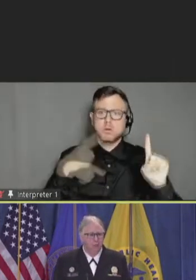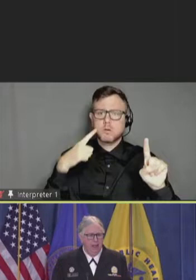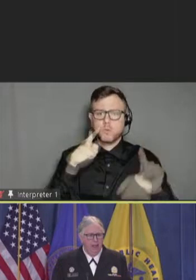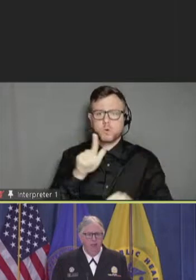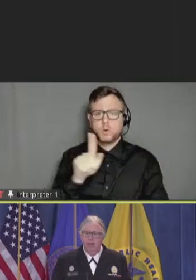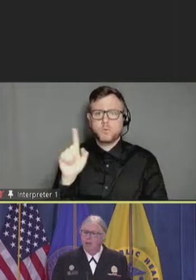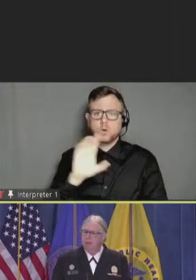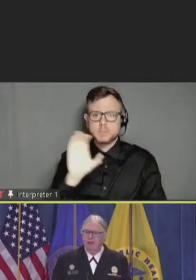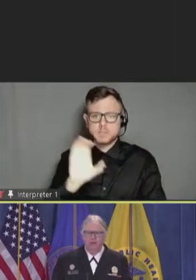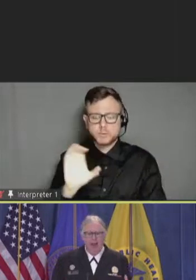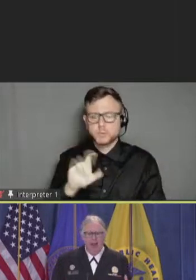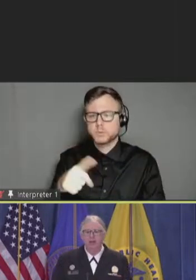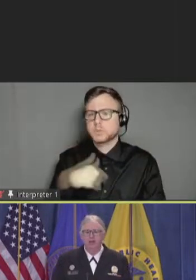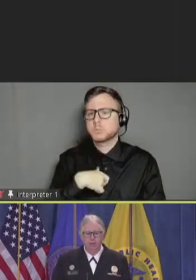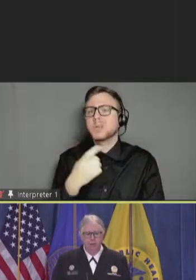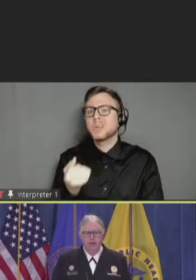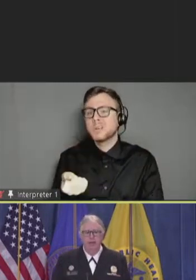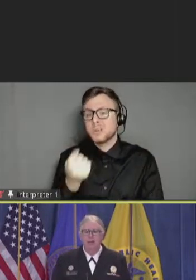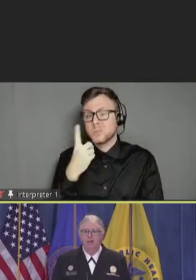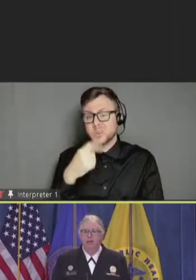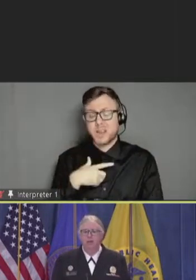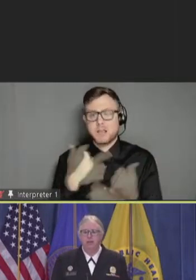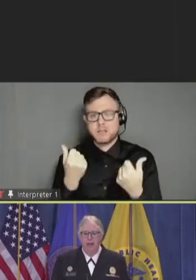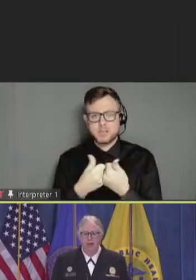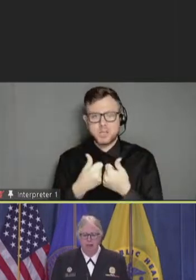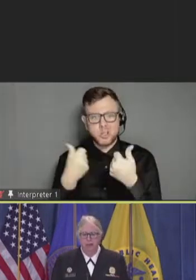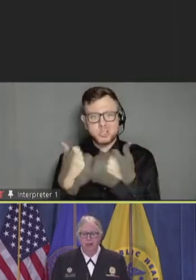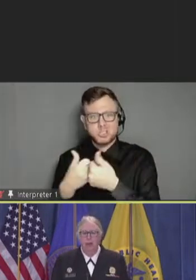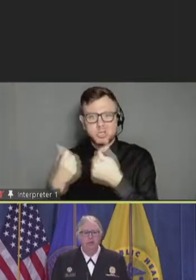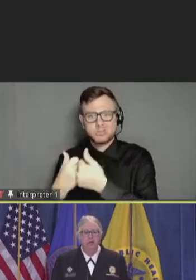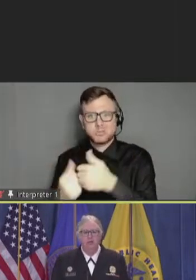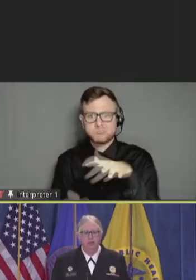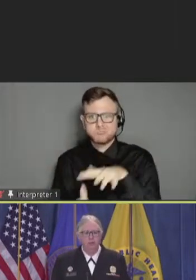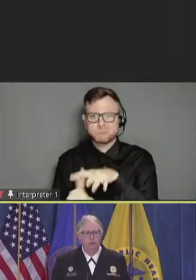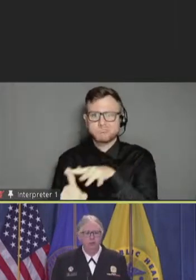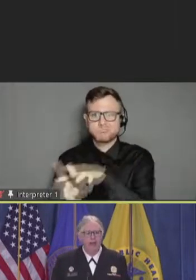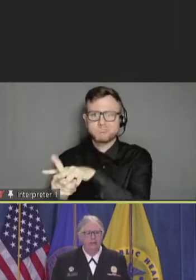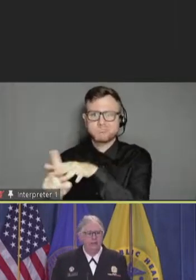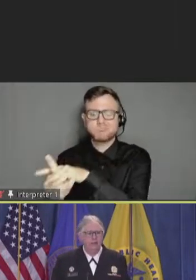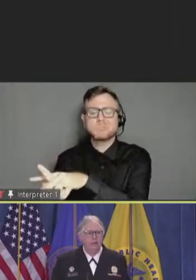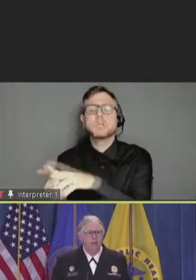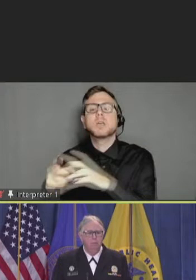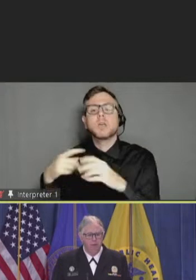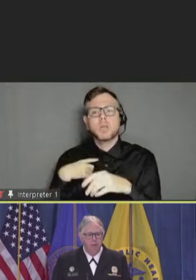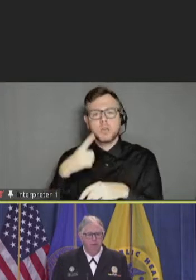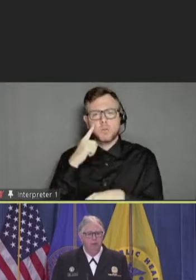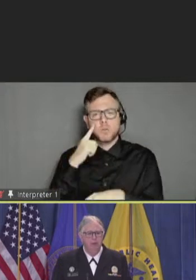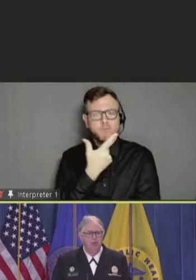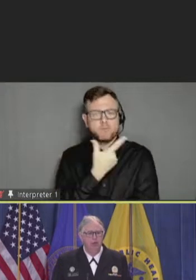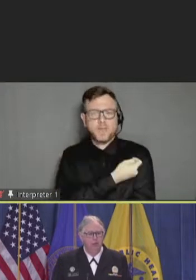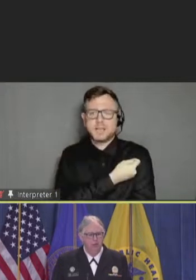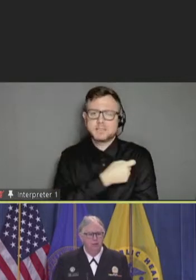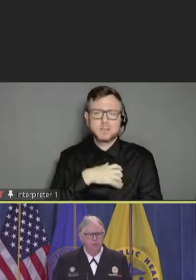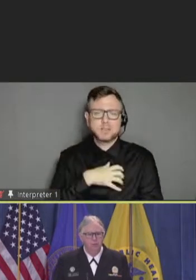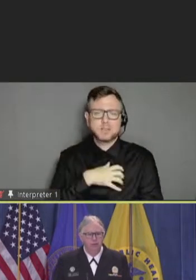health. But challenges remain and new challenges come in terms of vaccine misinformation and disinformation